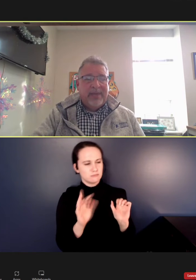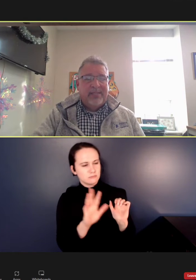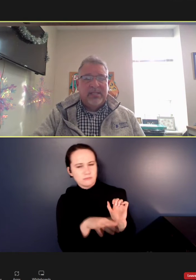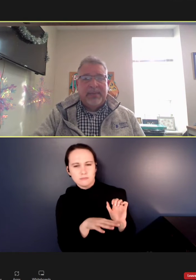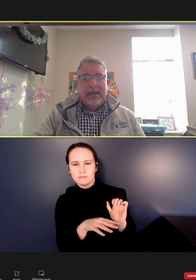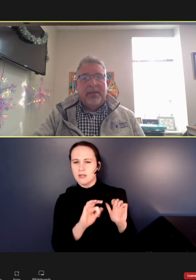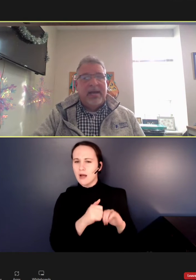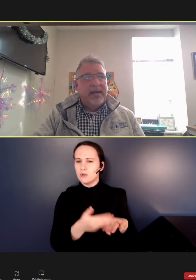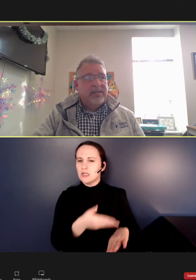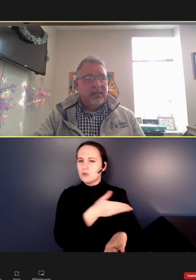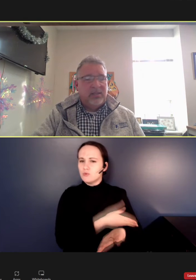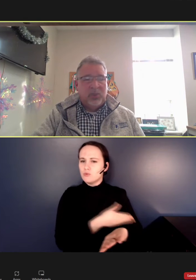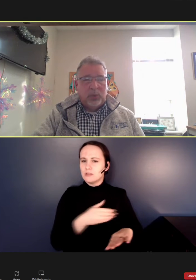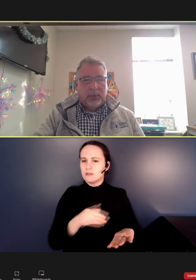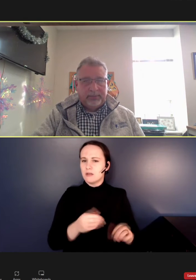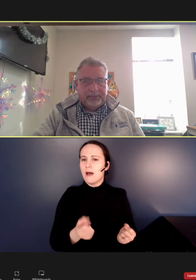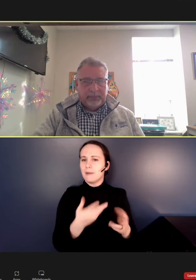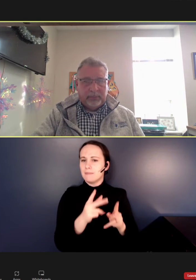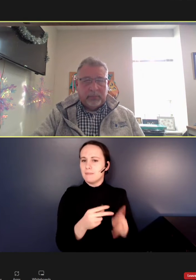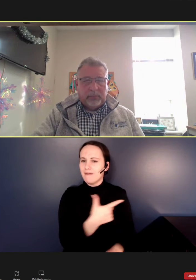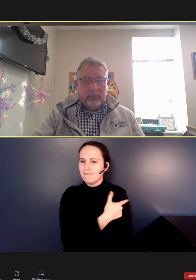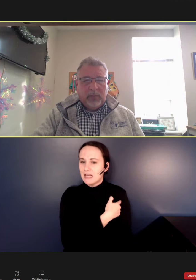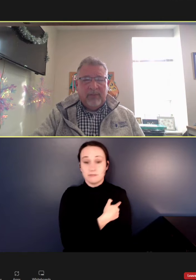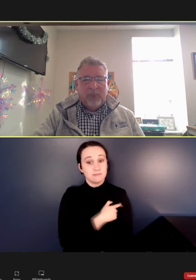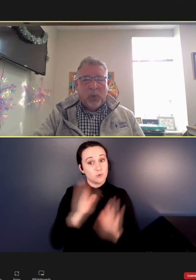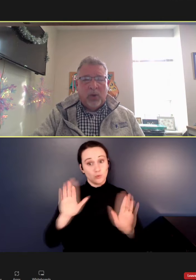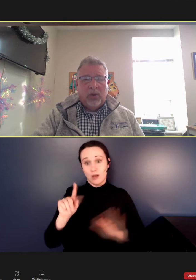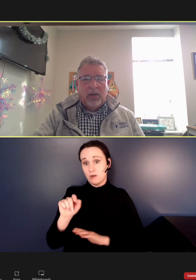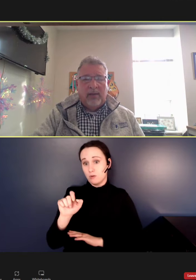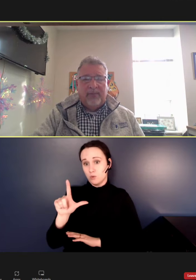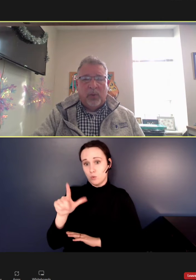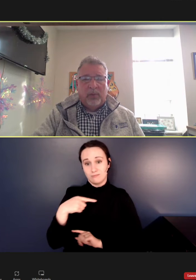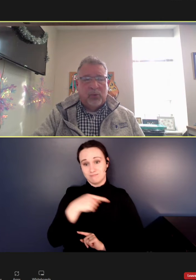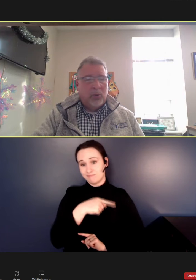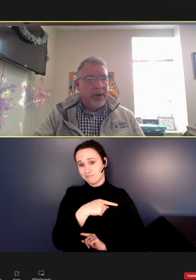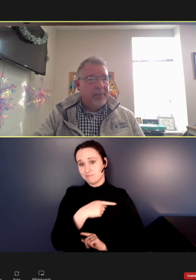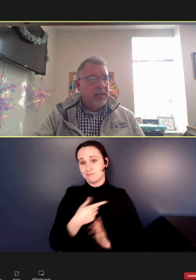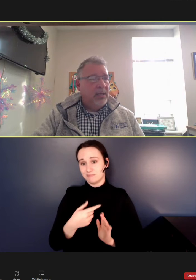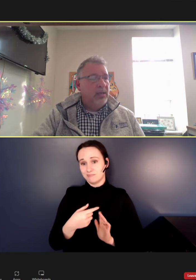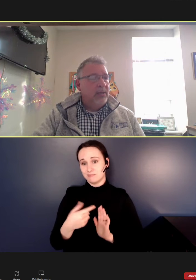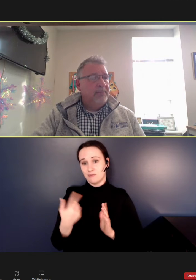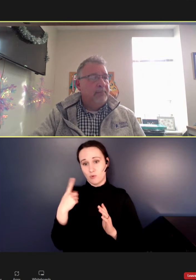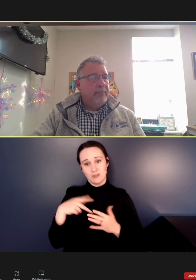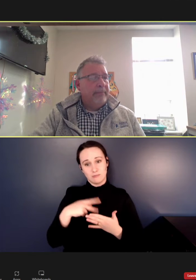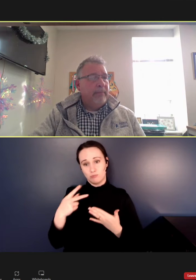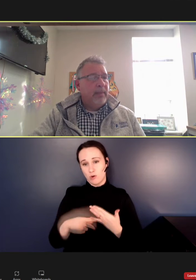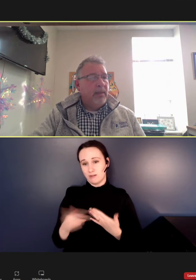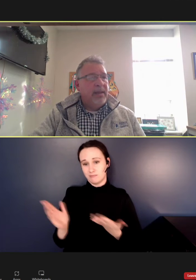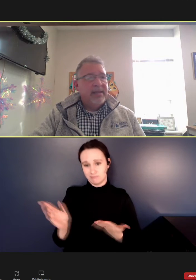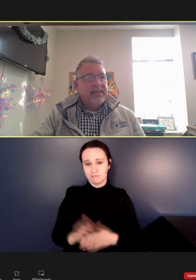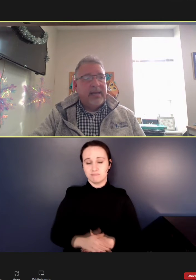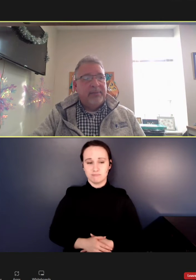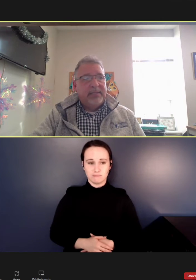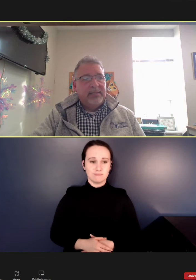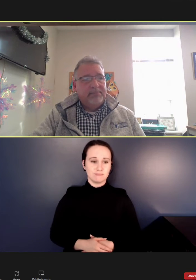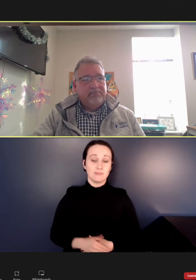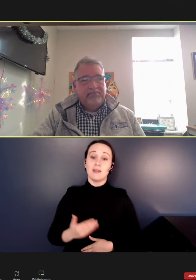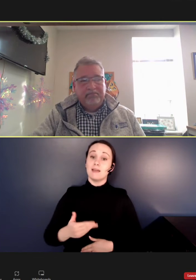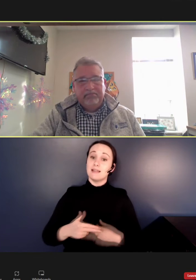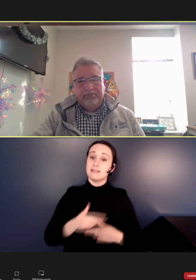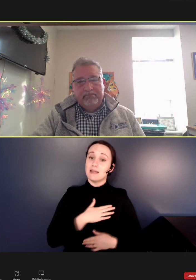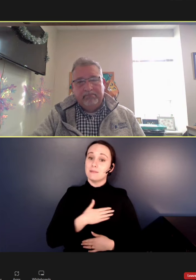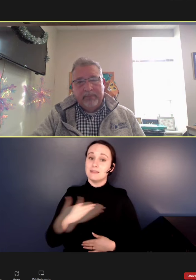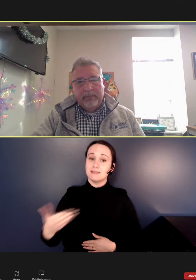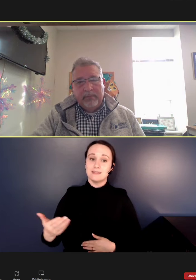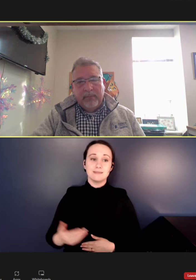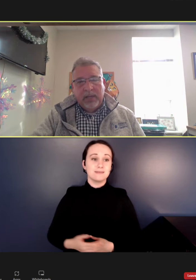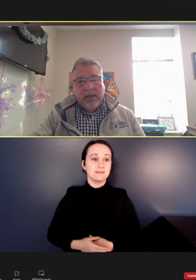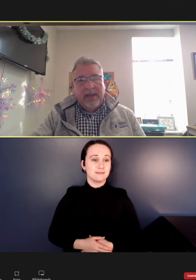again, this has become an excellent tool for the program. Next slide, please.